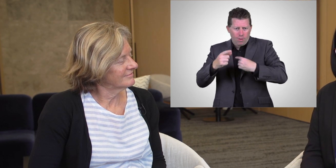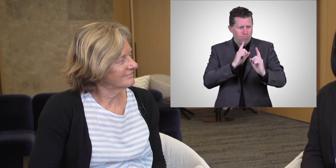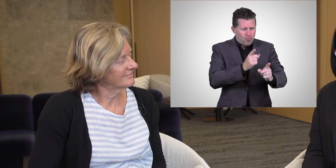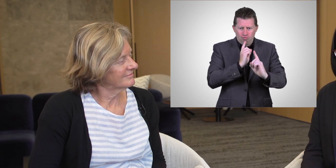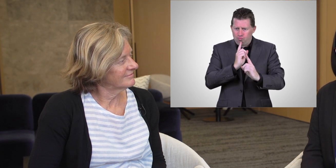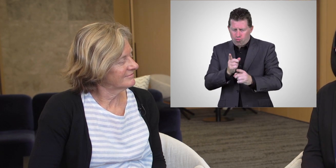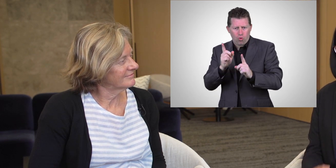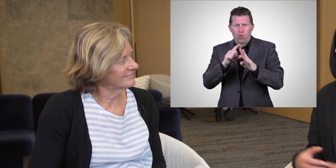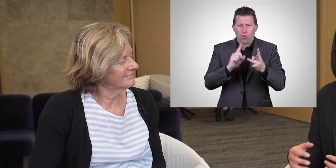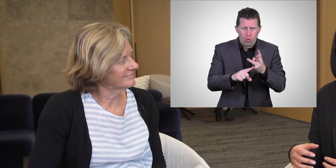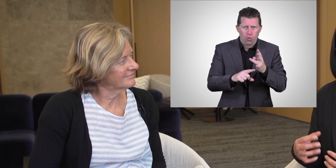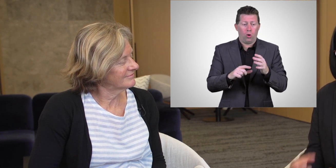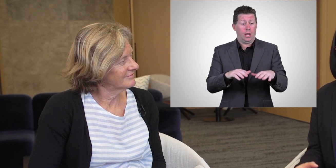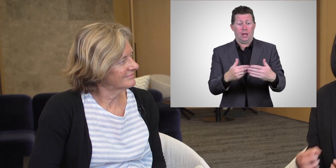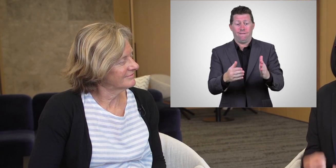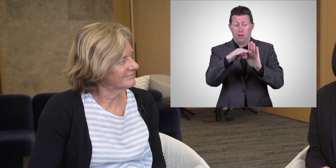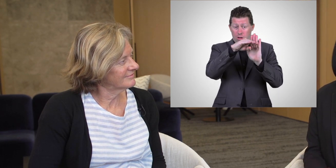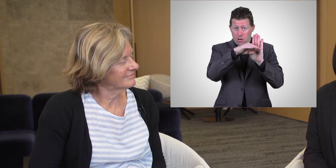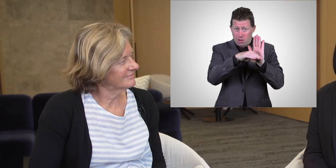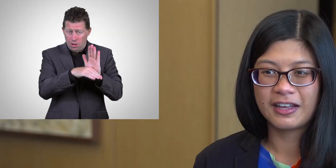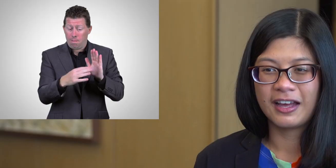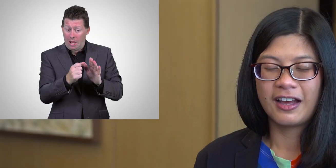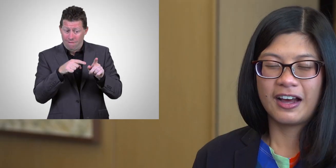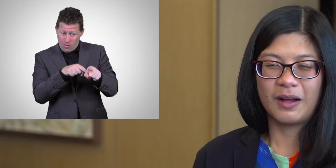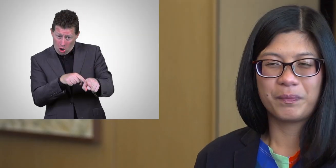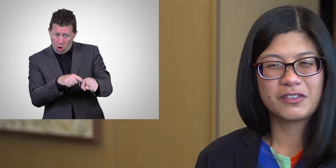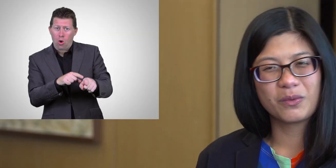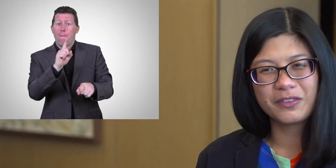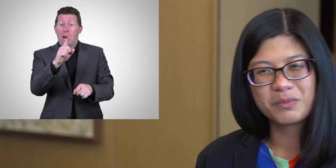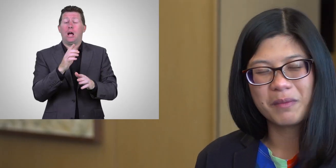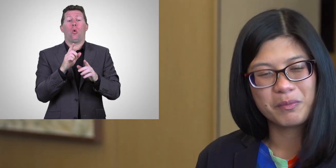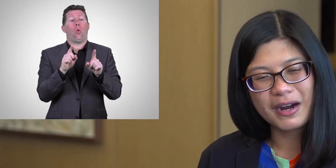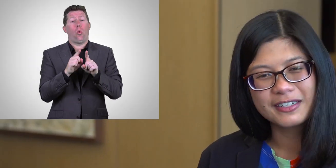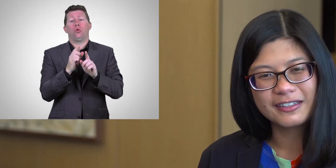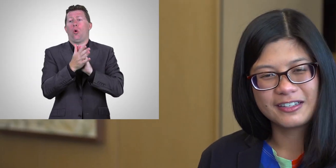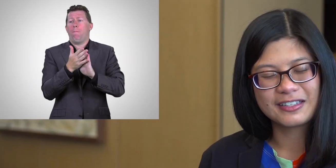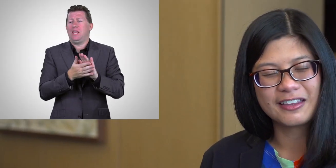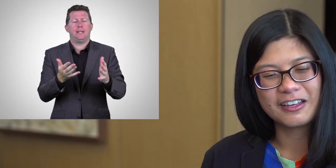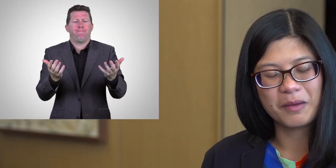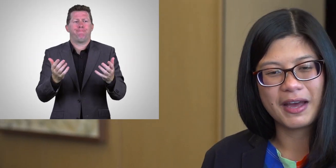instructions and criteria to students, and so what this might mean practically is thinking about